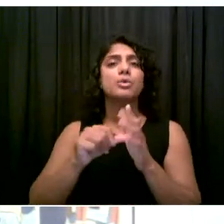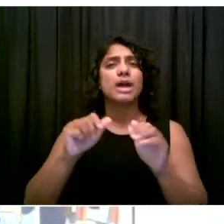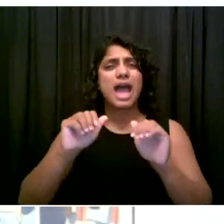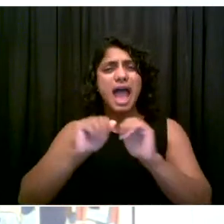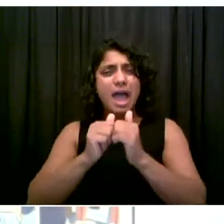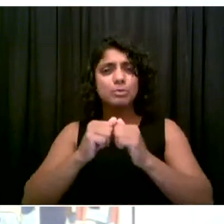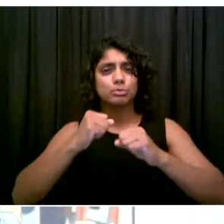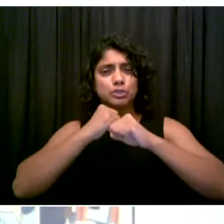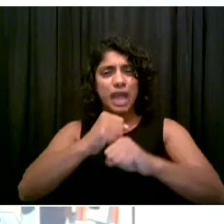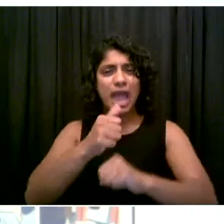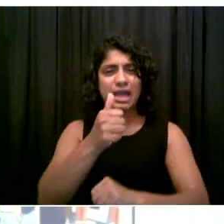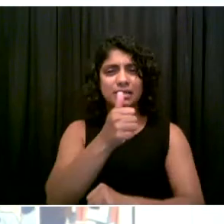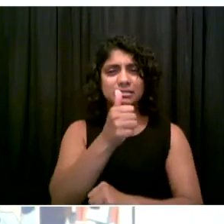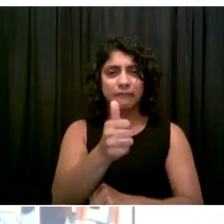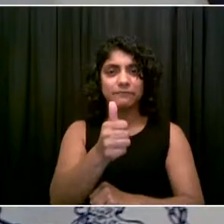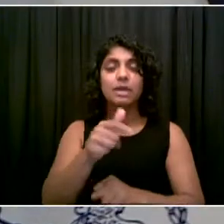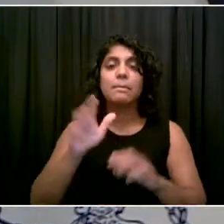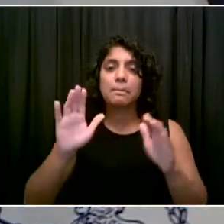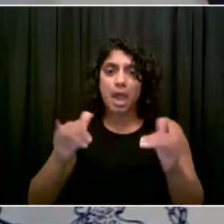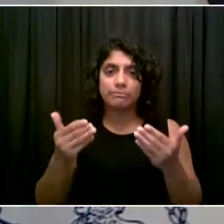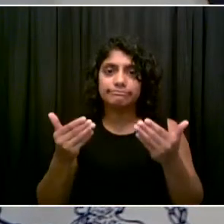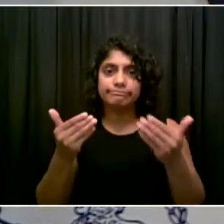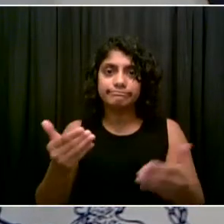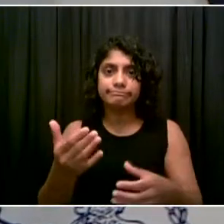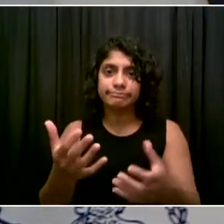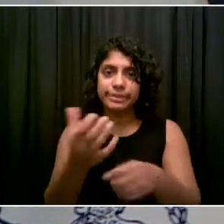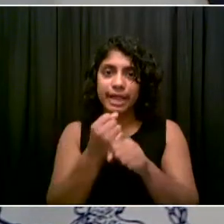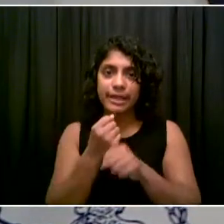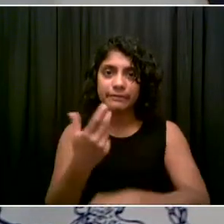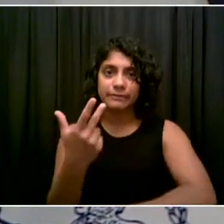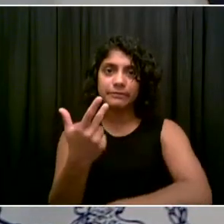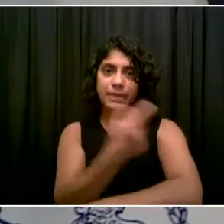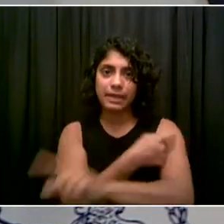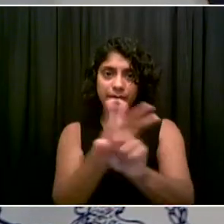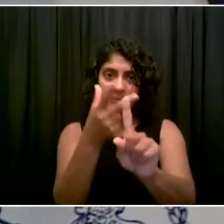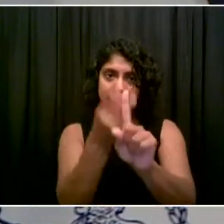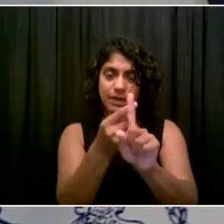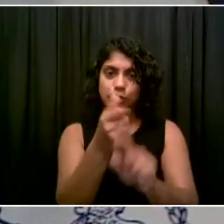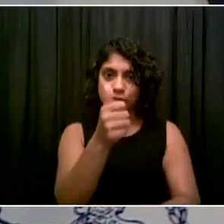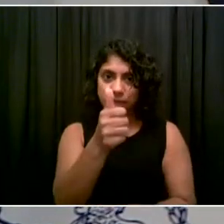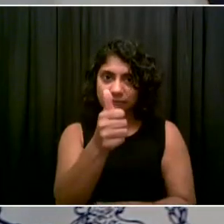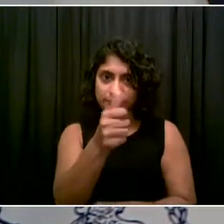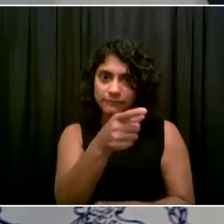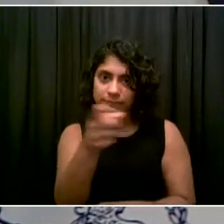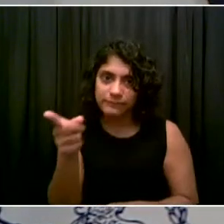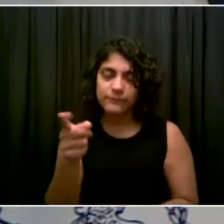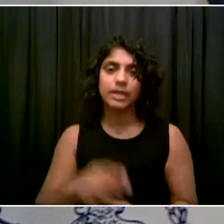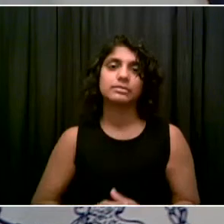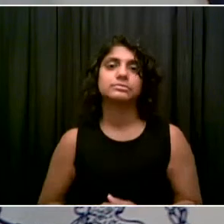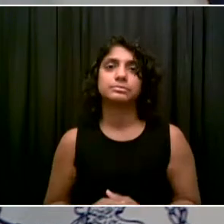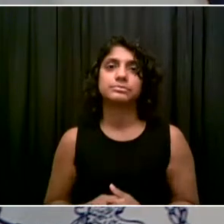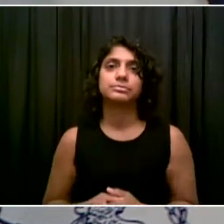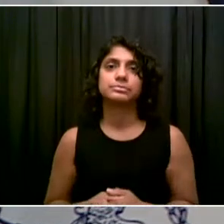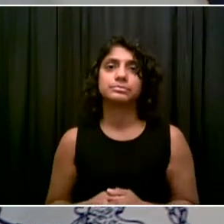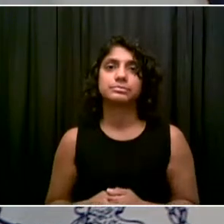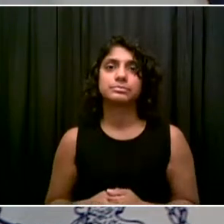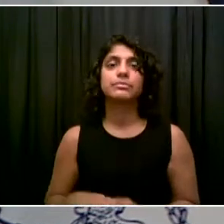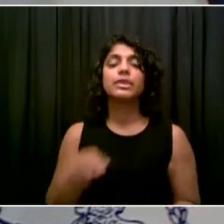PROTECT INDIVIDUALS AS WELL AS FOR THE CITY AS A WHOLE IS TO GET AS MANY PEOPLE